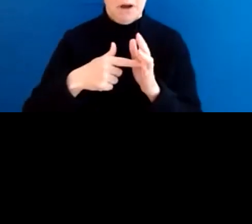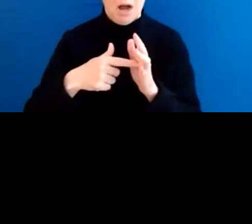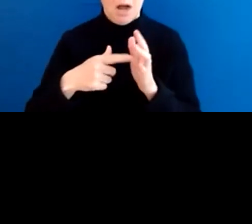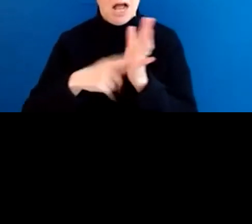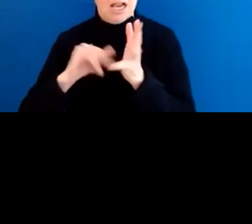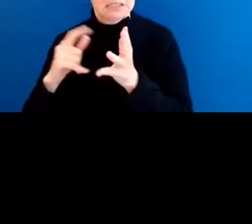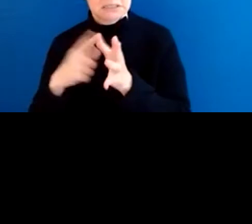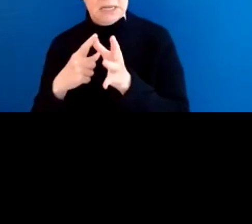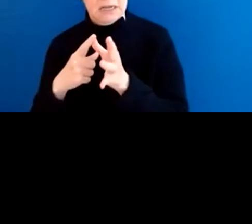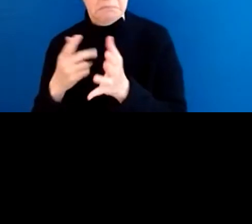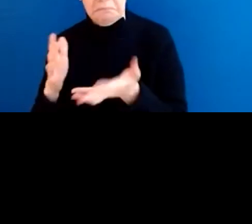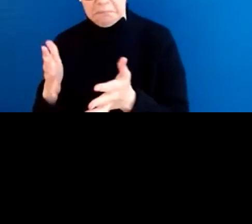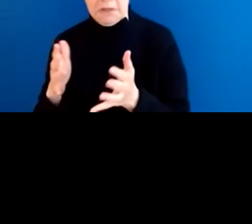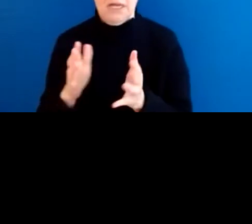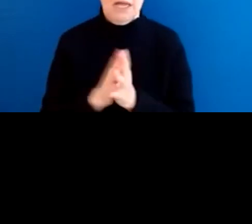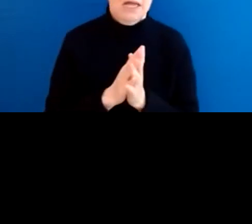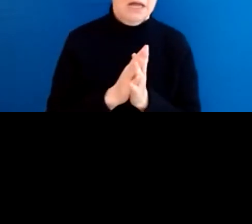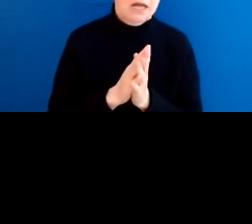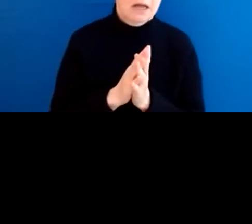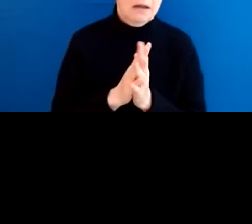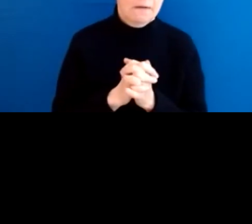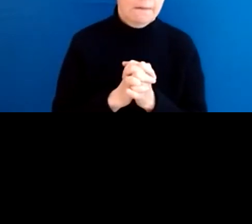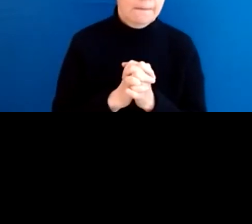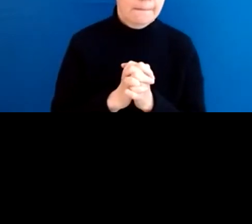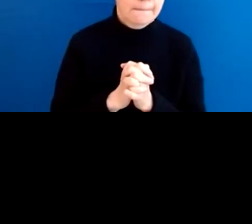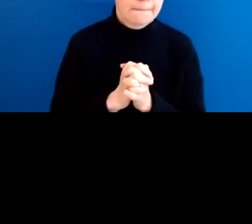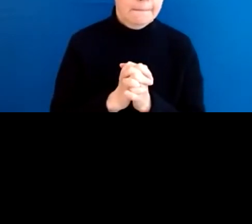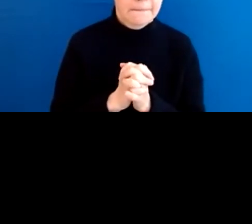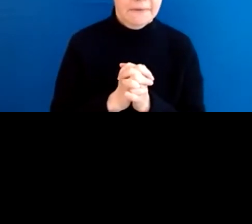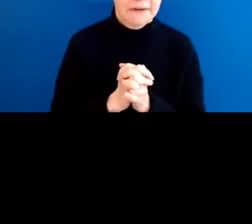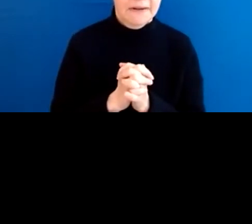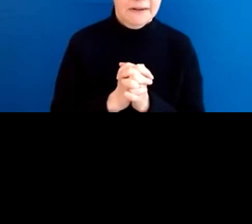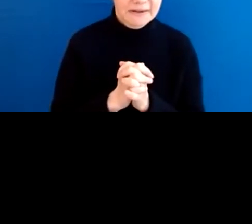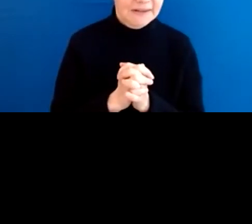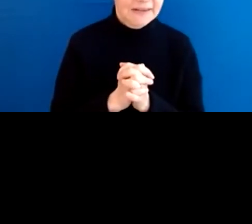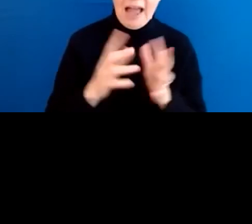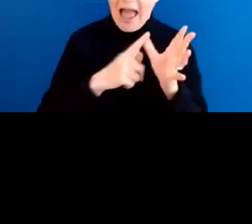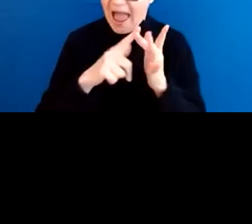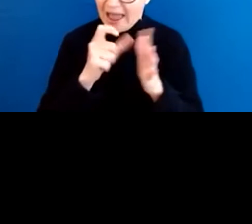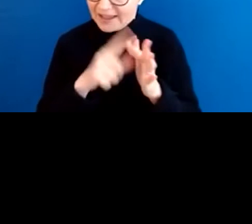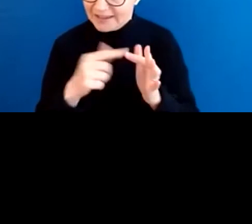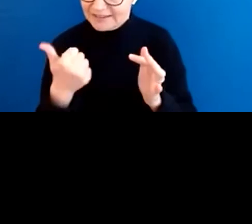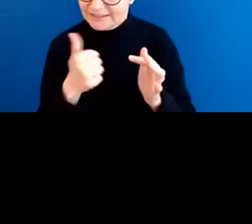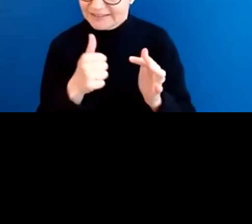So, yeah, It's assistance or not he